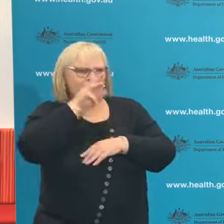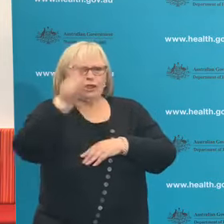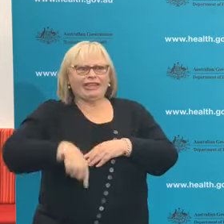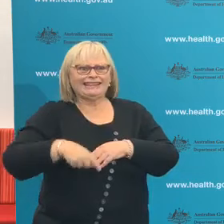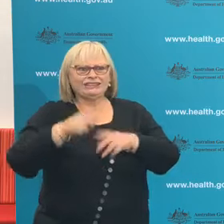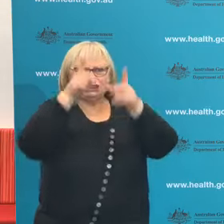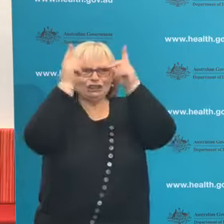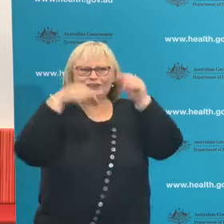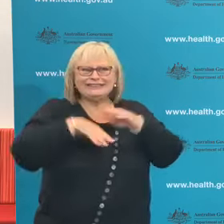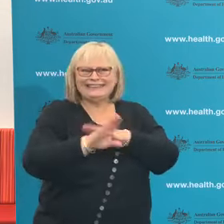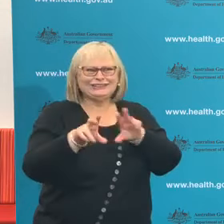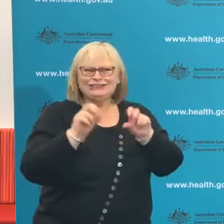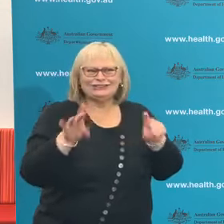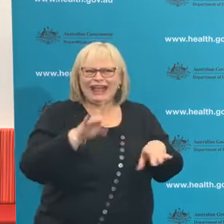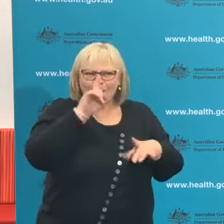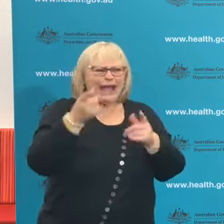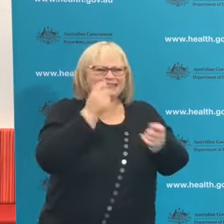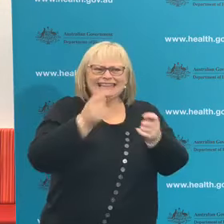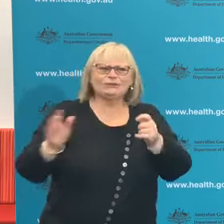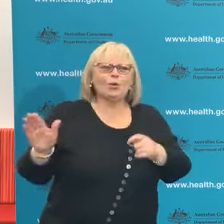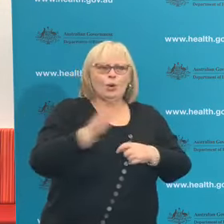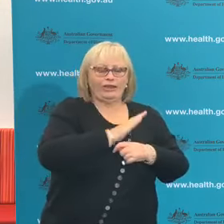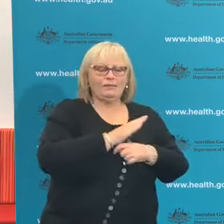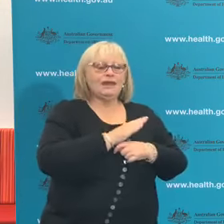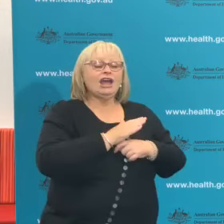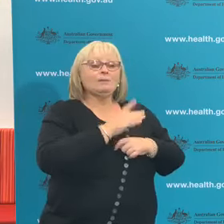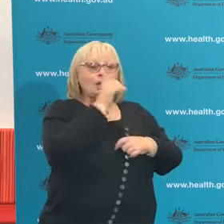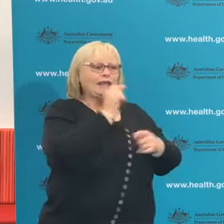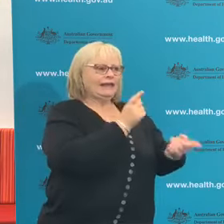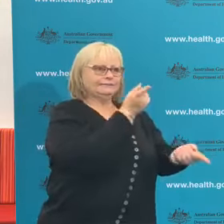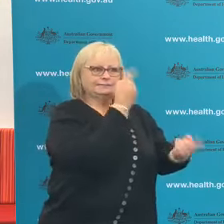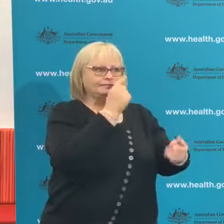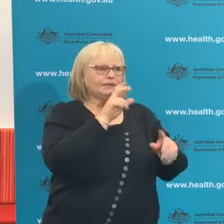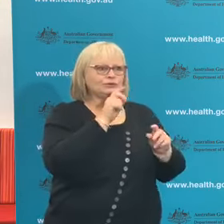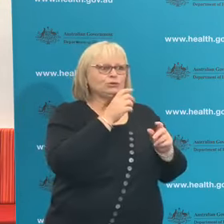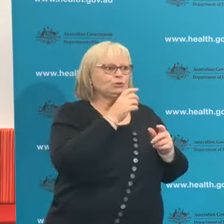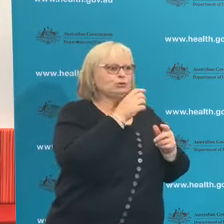test people on what we call a sampling or sentinel basis. We're still working